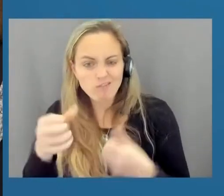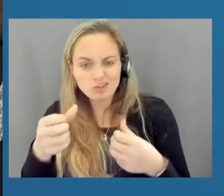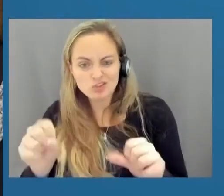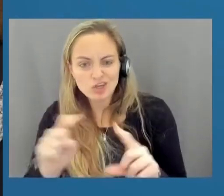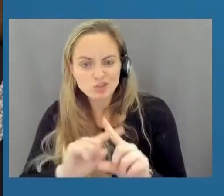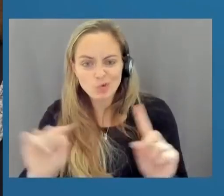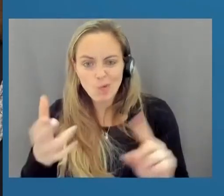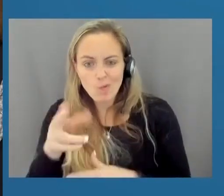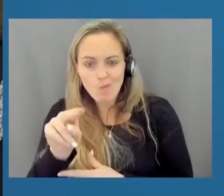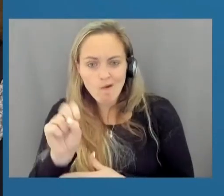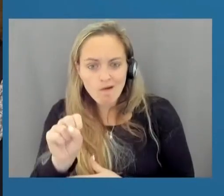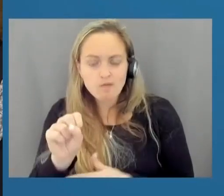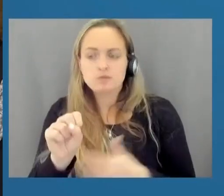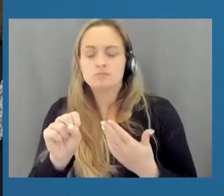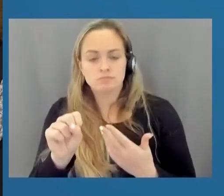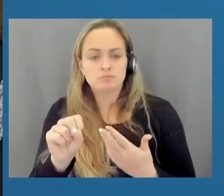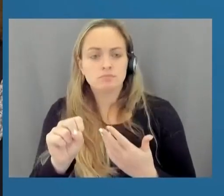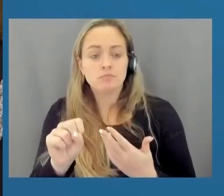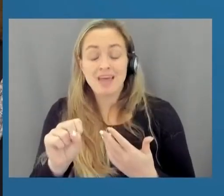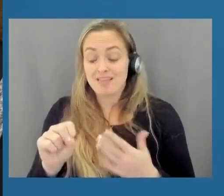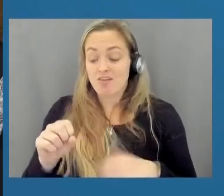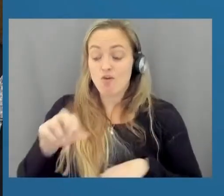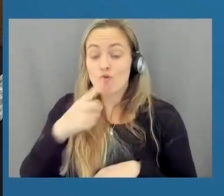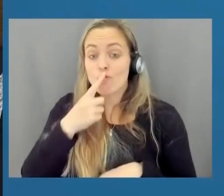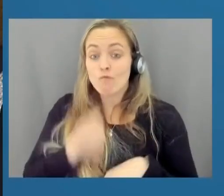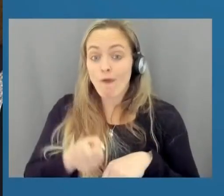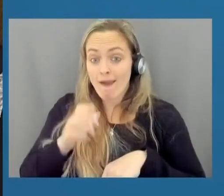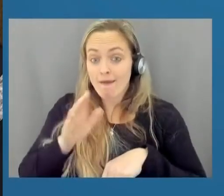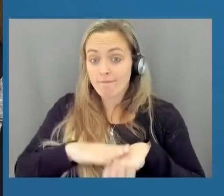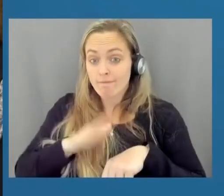and we can take credit for 10,000 guns being off the streets of New York.